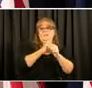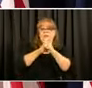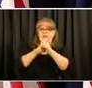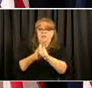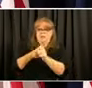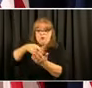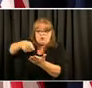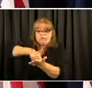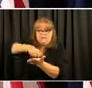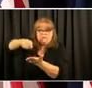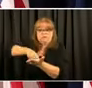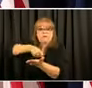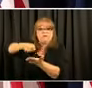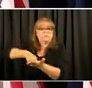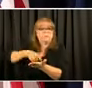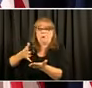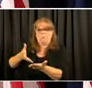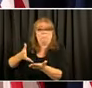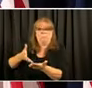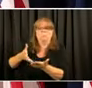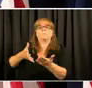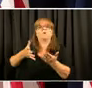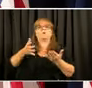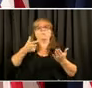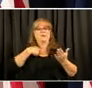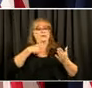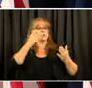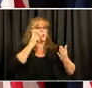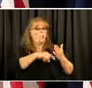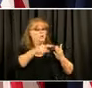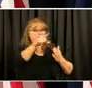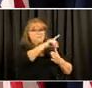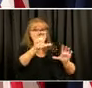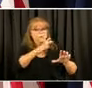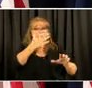protect our neighbors the other piece to protect our neighbors is as long as your data needs to be